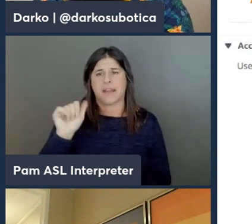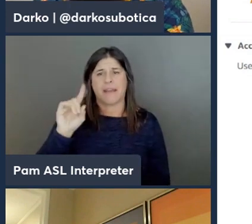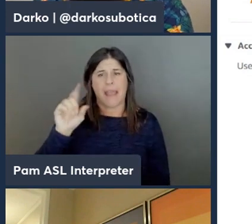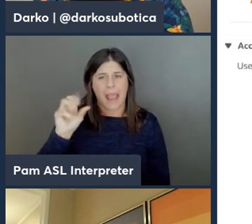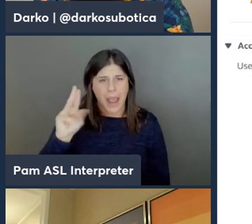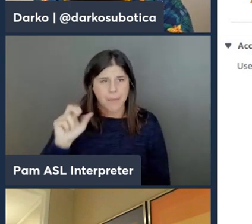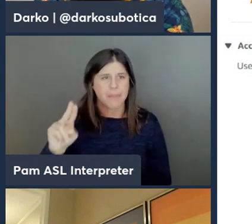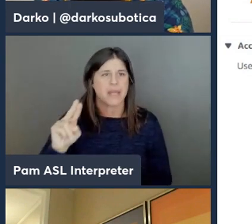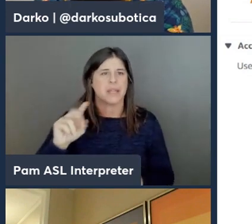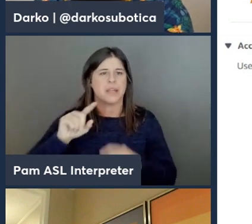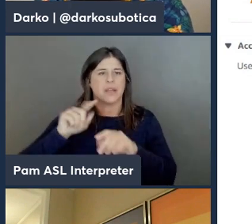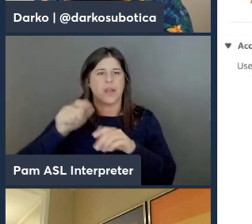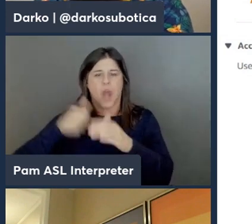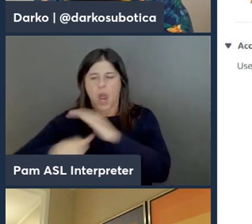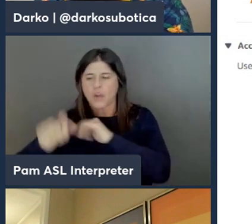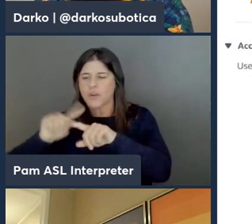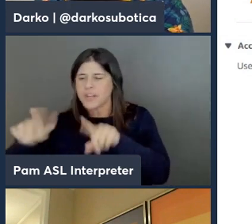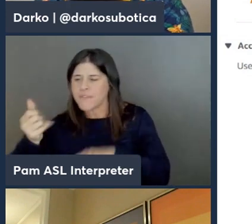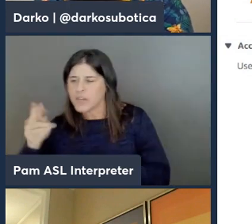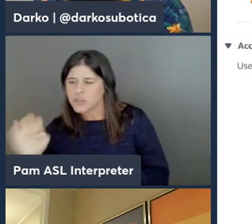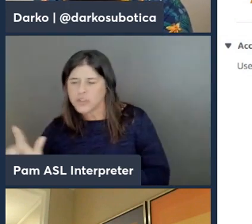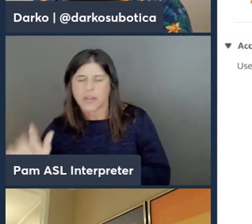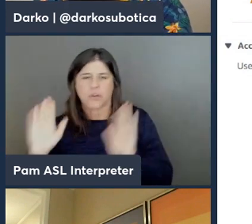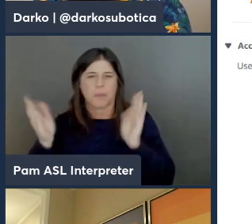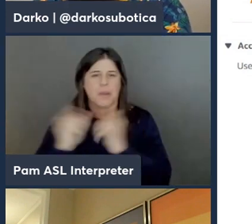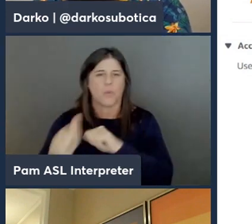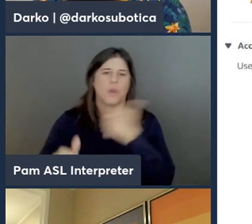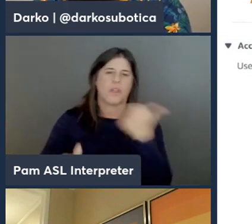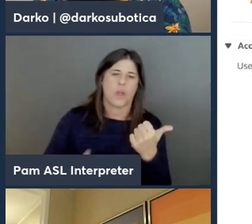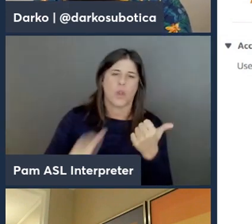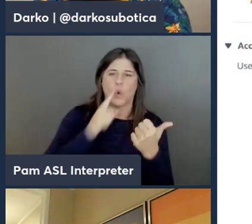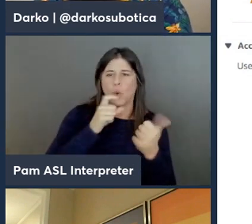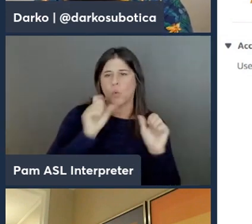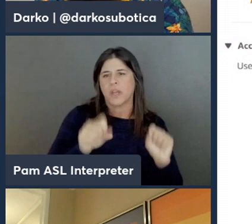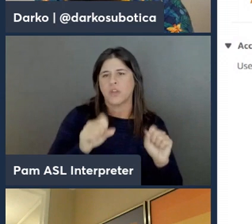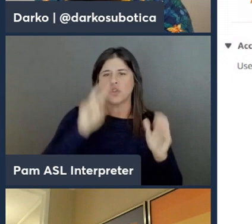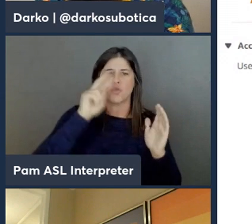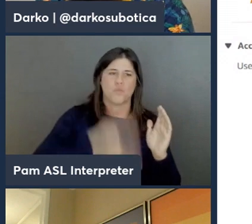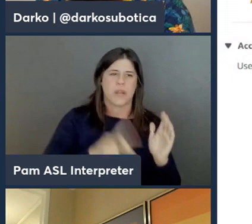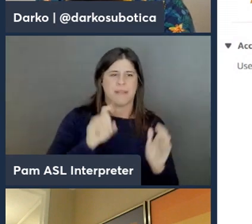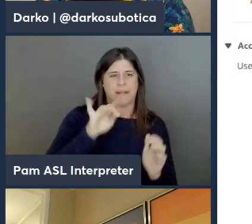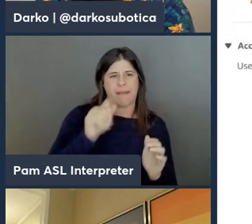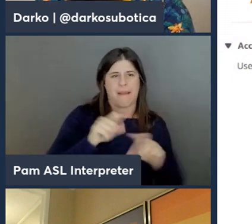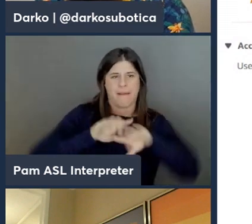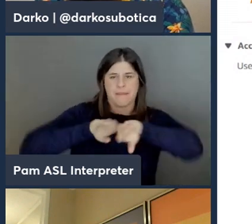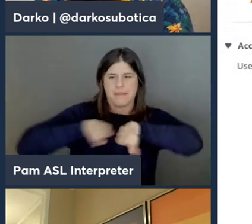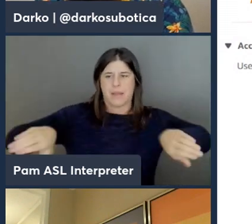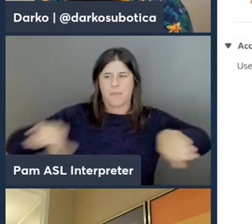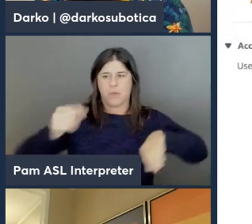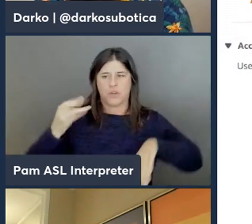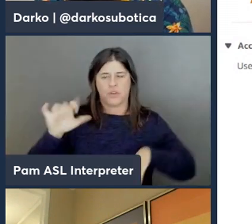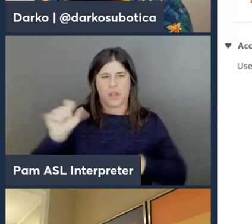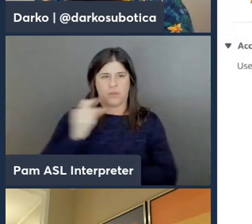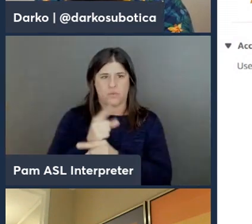in a different Channel, than someone who just should be able to read data. So hold on. In the past.